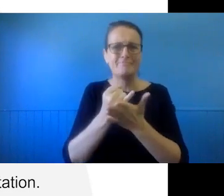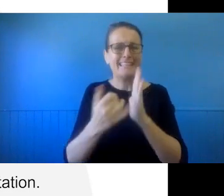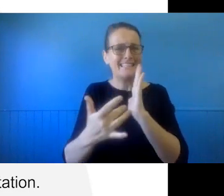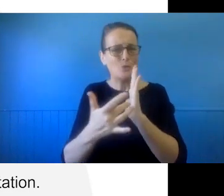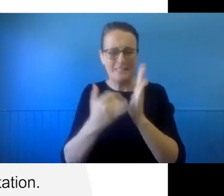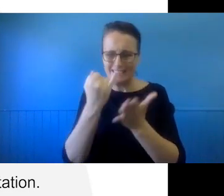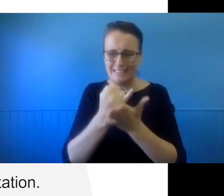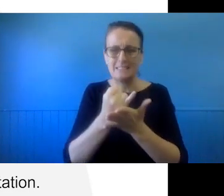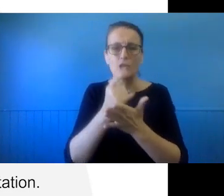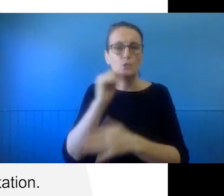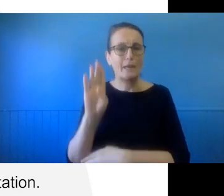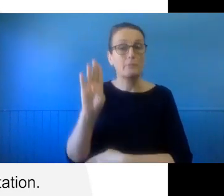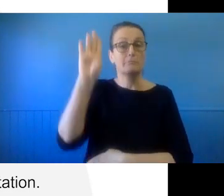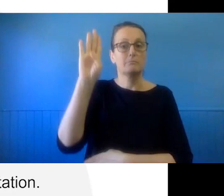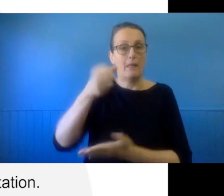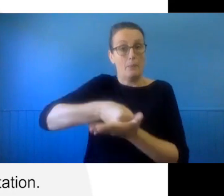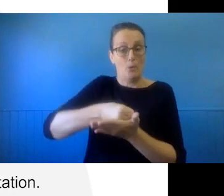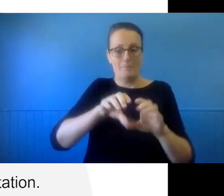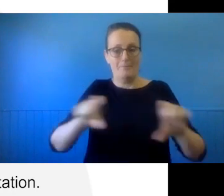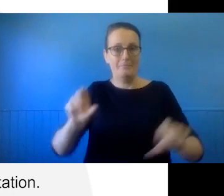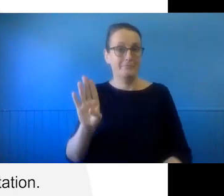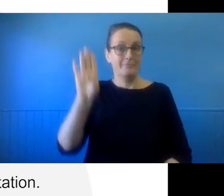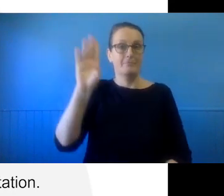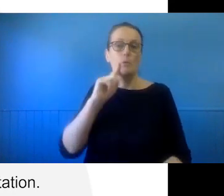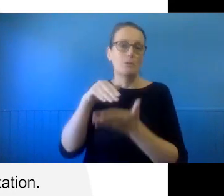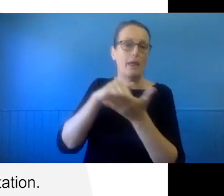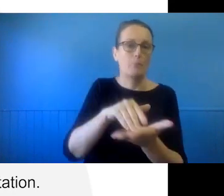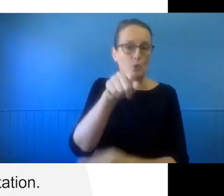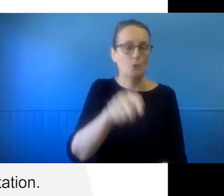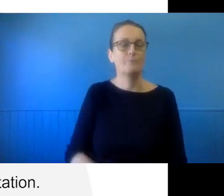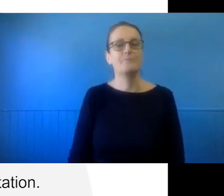of your screen and someone will be on hand to help. Finally, the